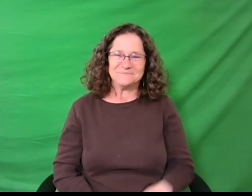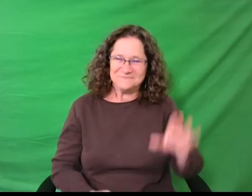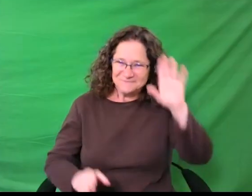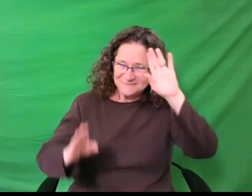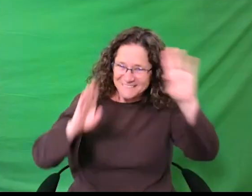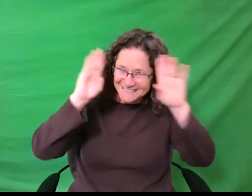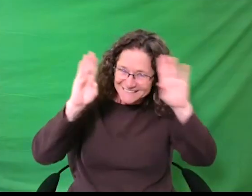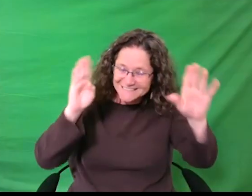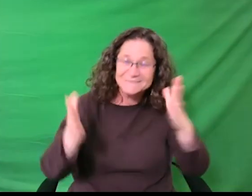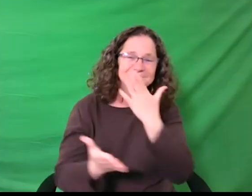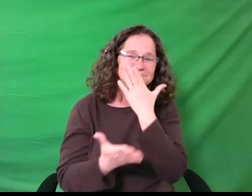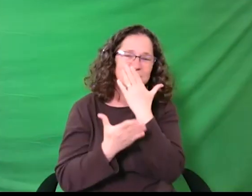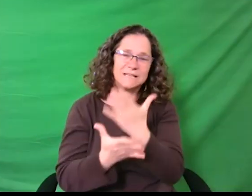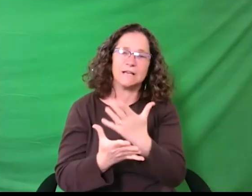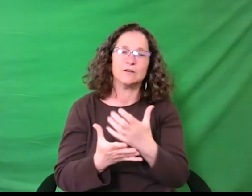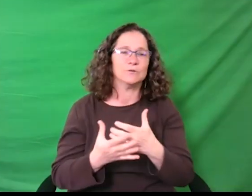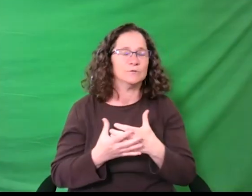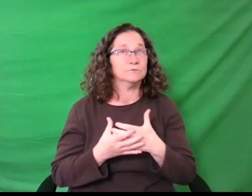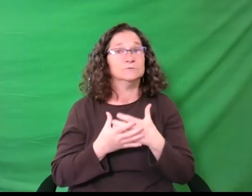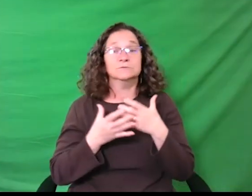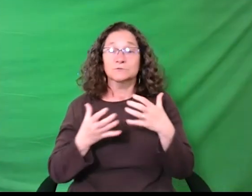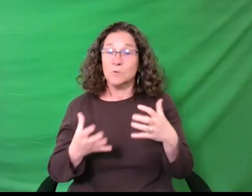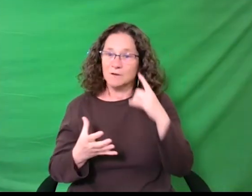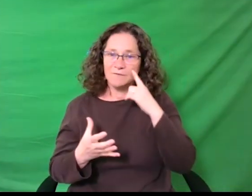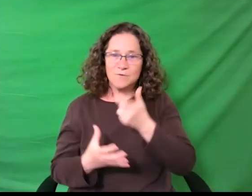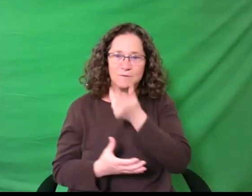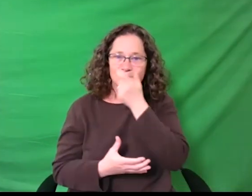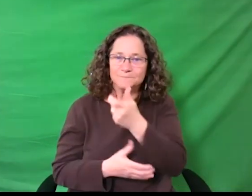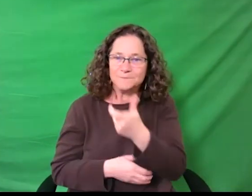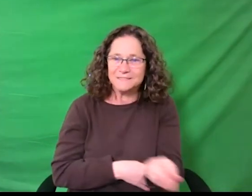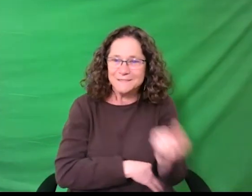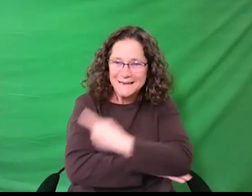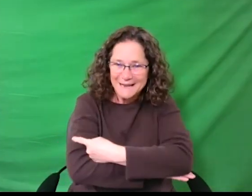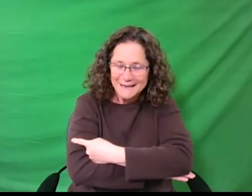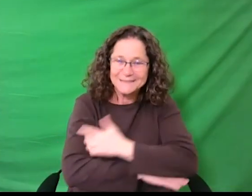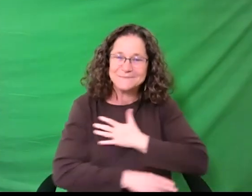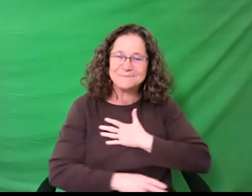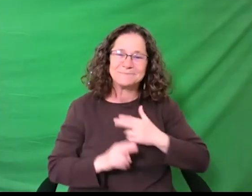Thank you so much for being here today. I'm Dr. Jennifer Montgomery.